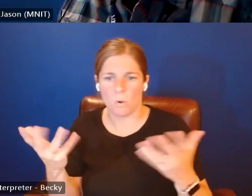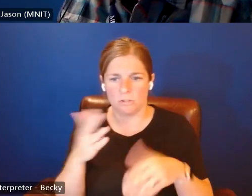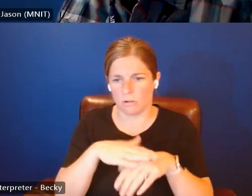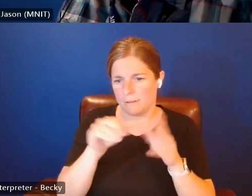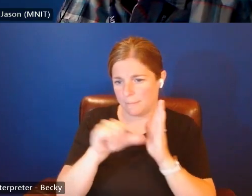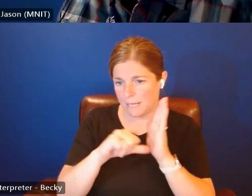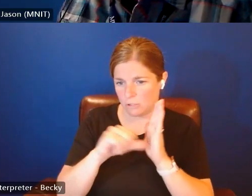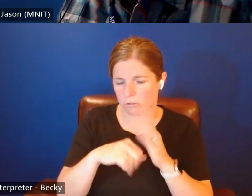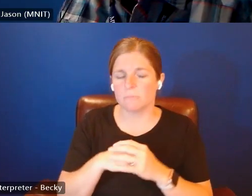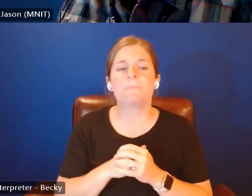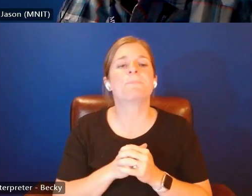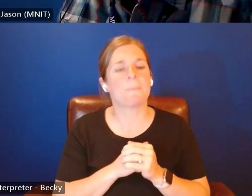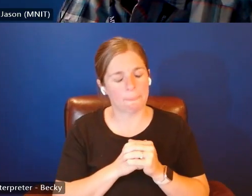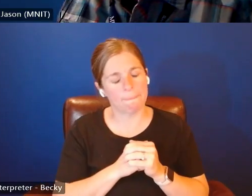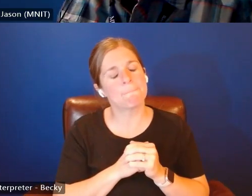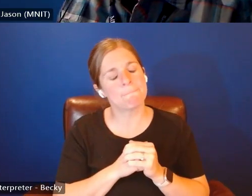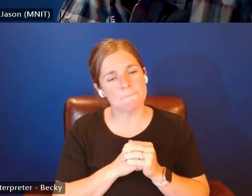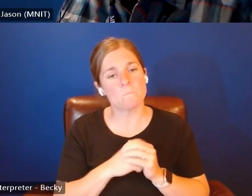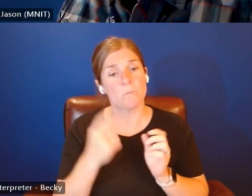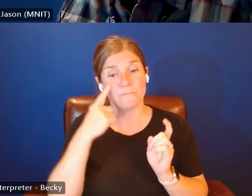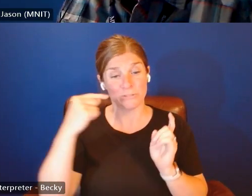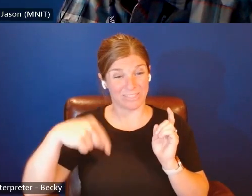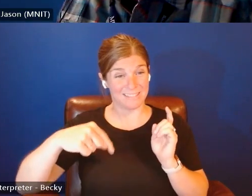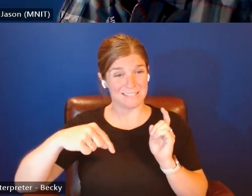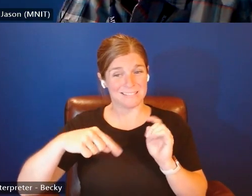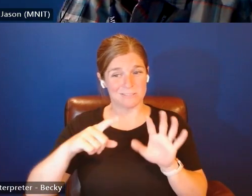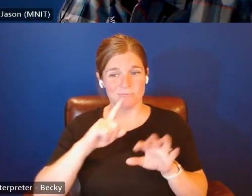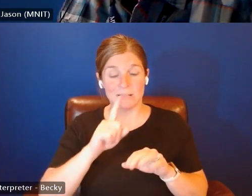So in the case of this one, some do.